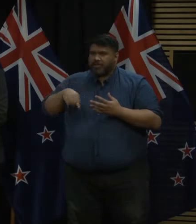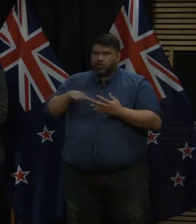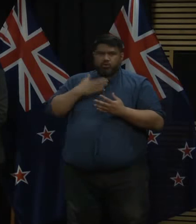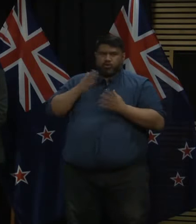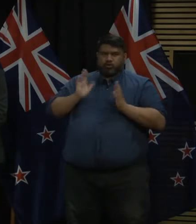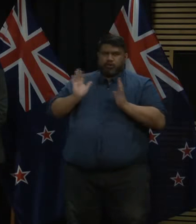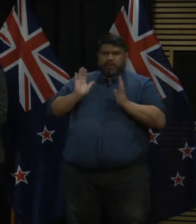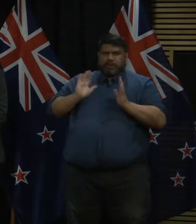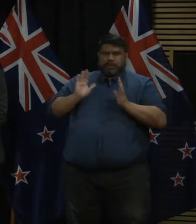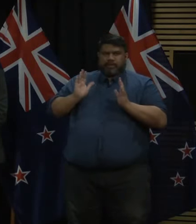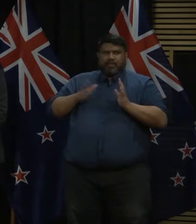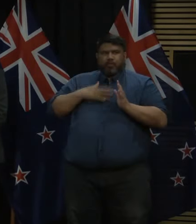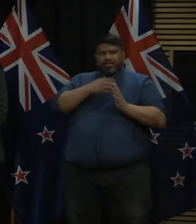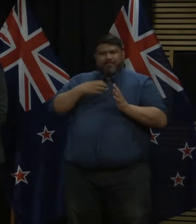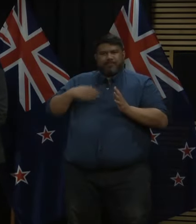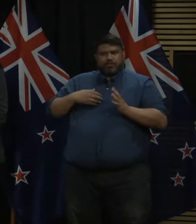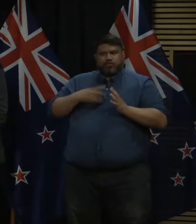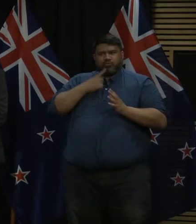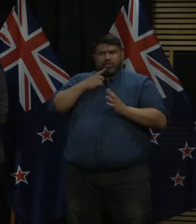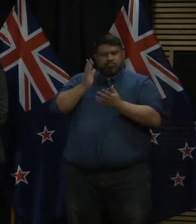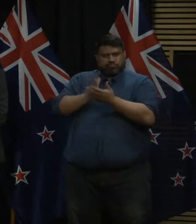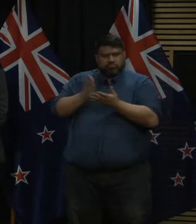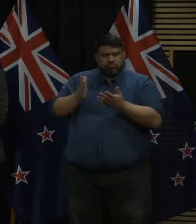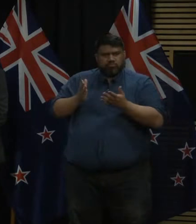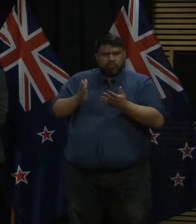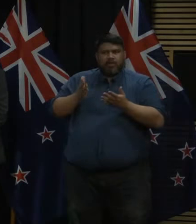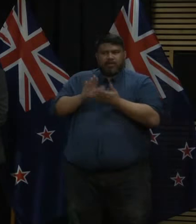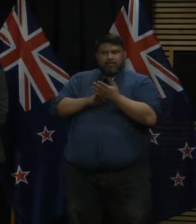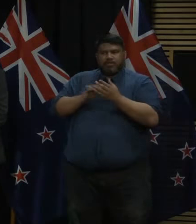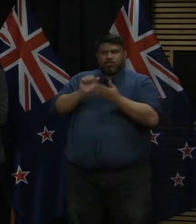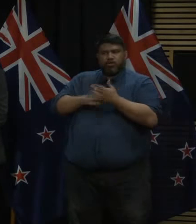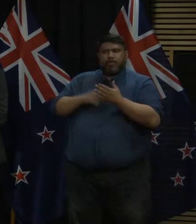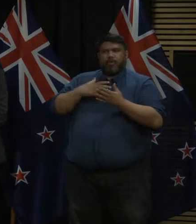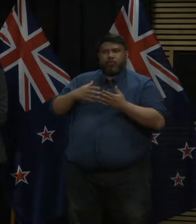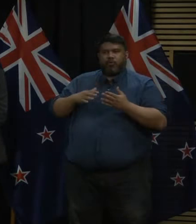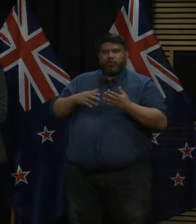their staff being put at risk because they would have to enforce compliance, they would